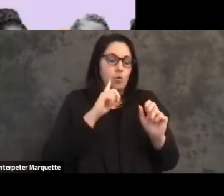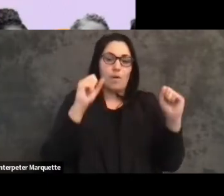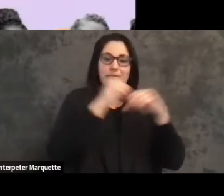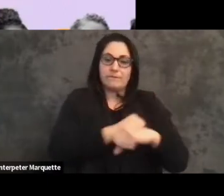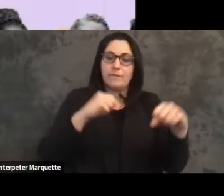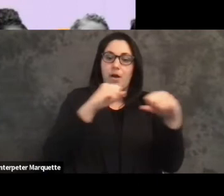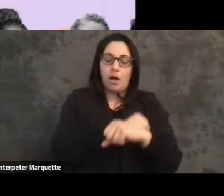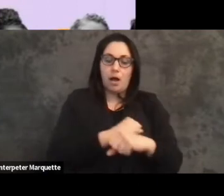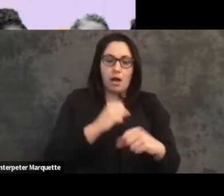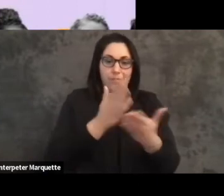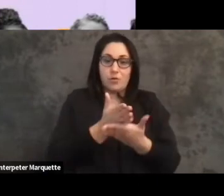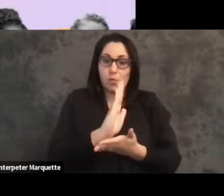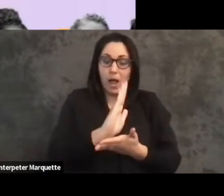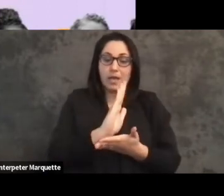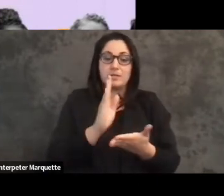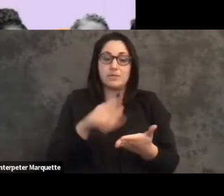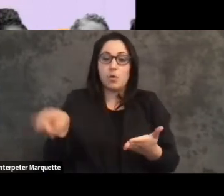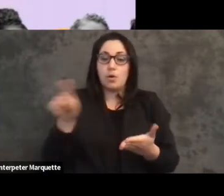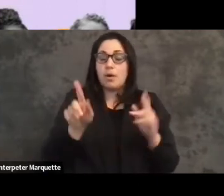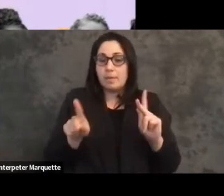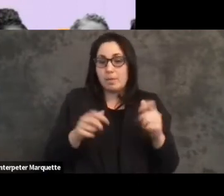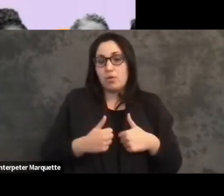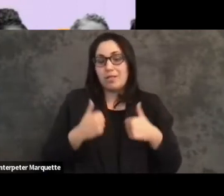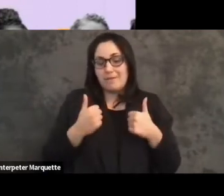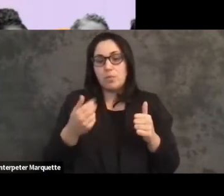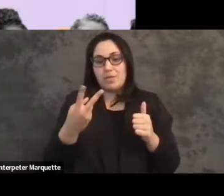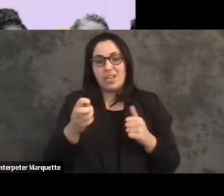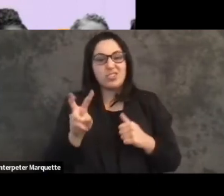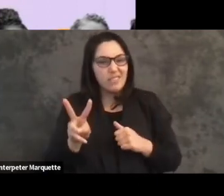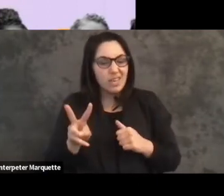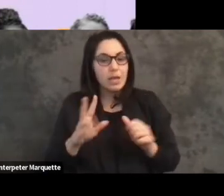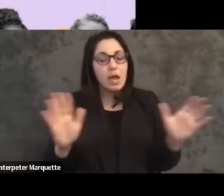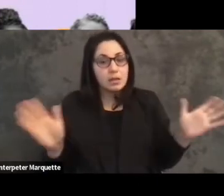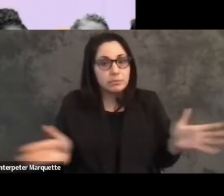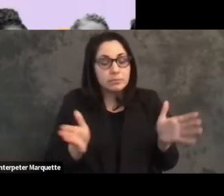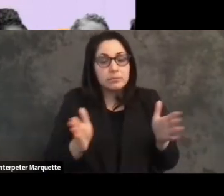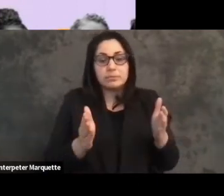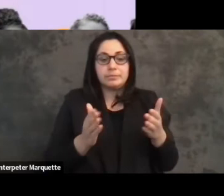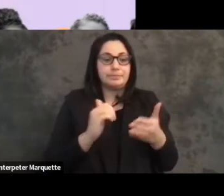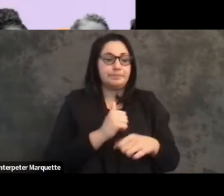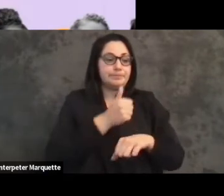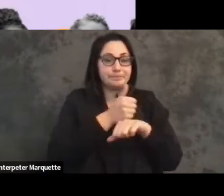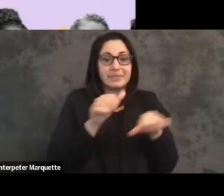and show up on the shoulders of many, many movement ancestors, who fought for the rights